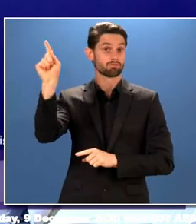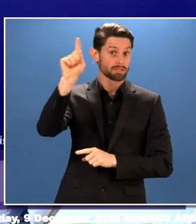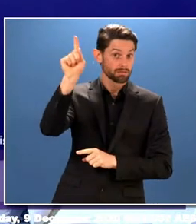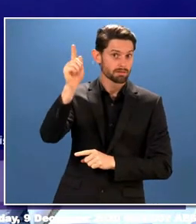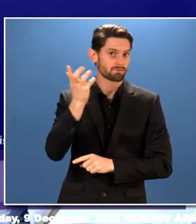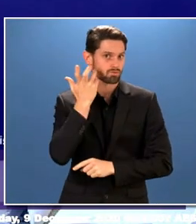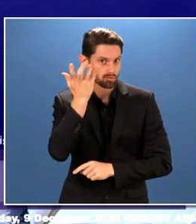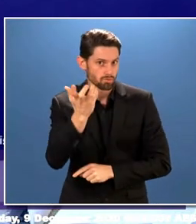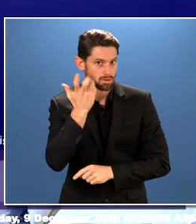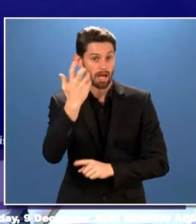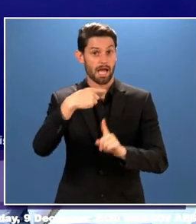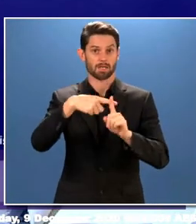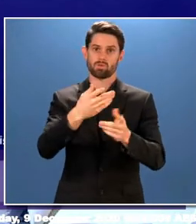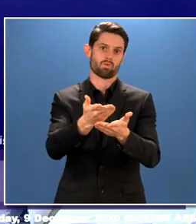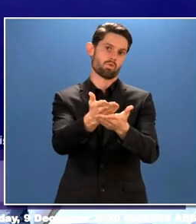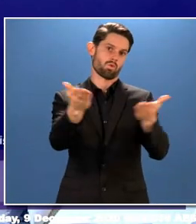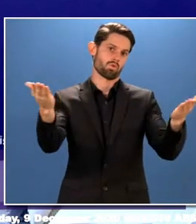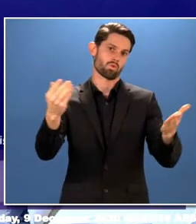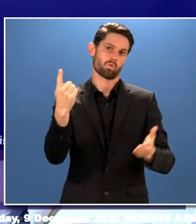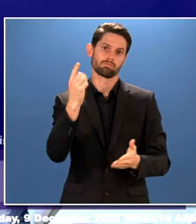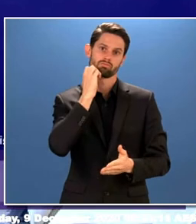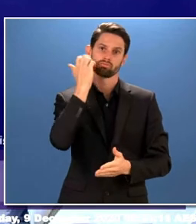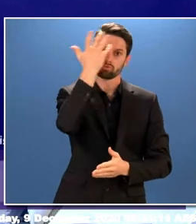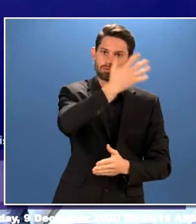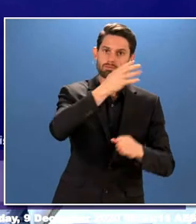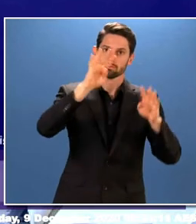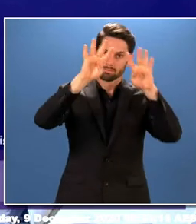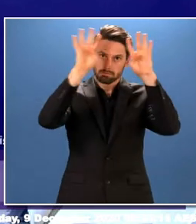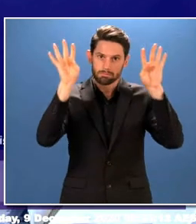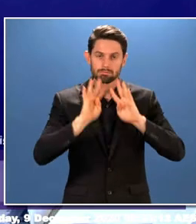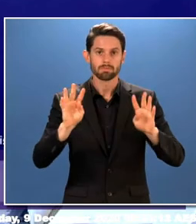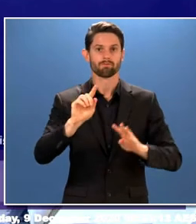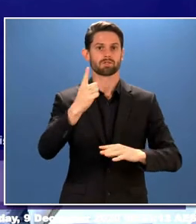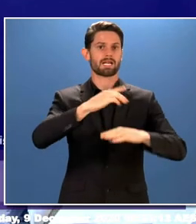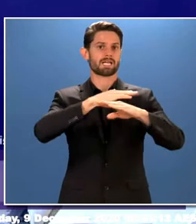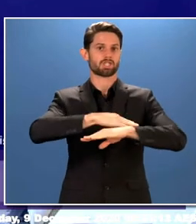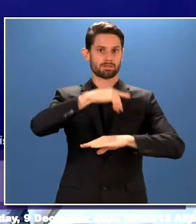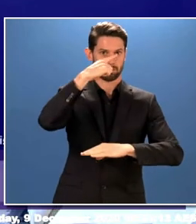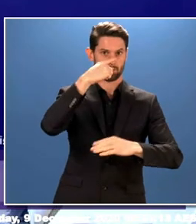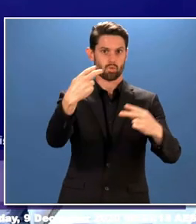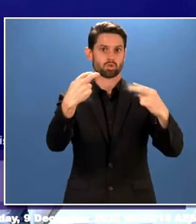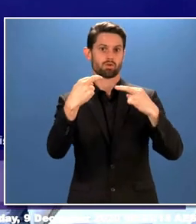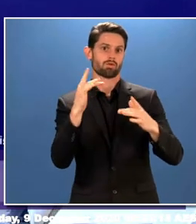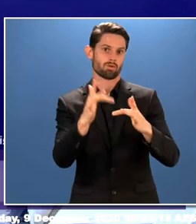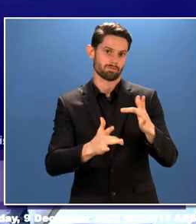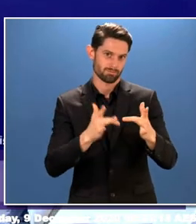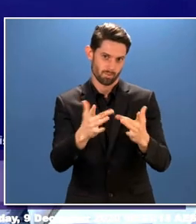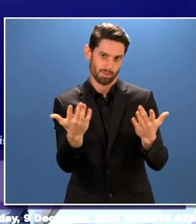to all First Nations people who may be viewing this hearing on the livestream. Yes, Ms Eastman.